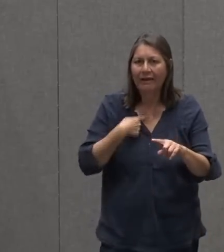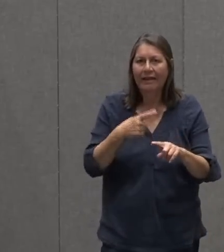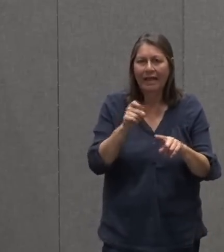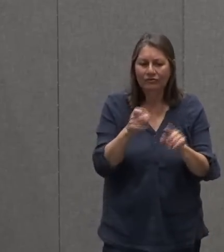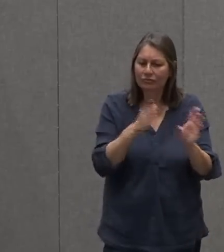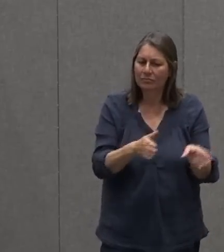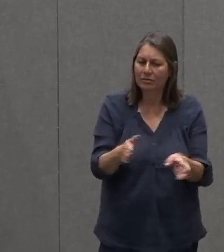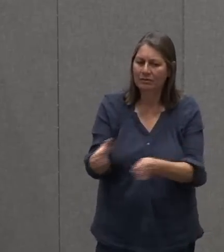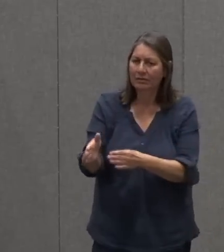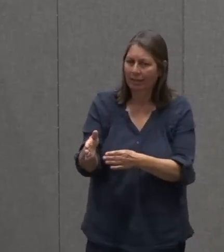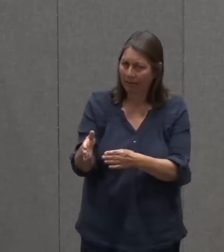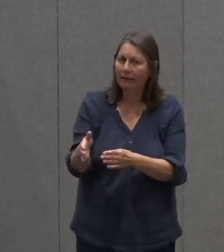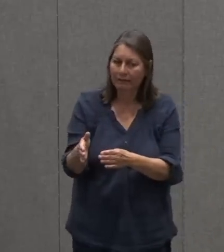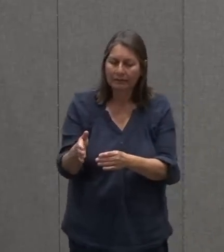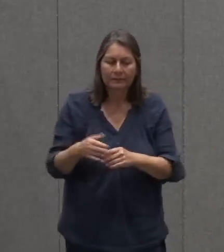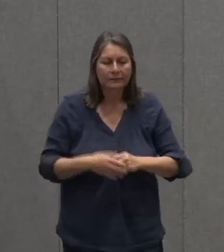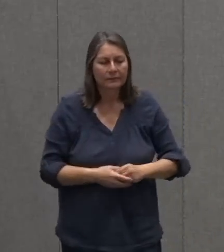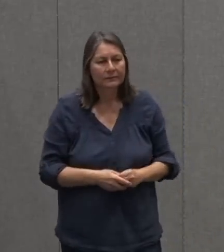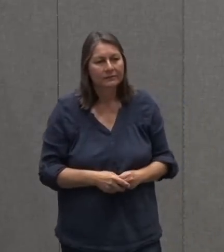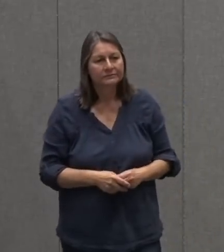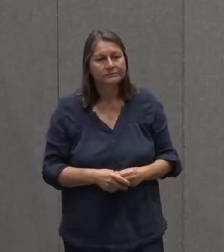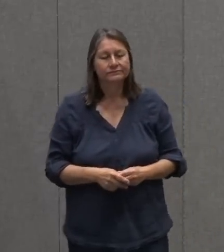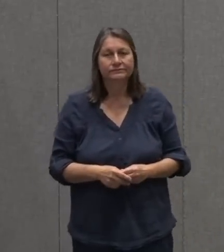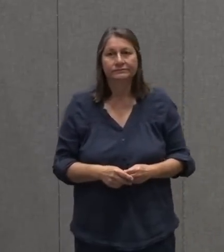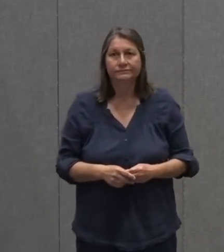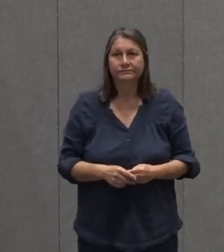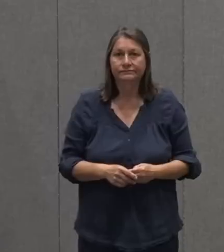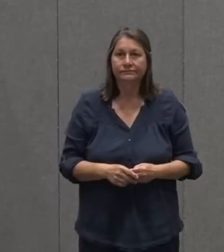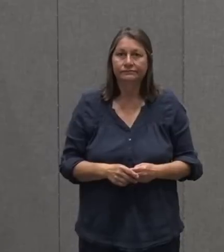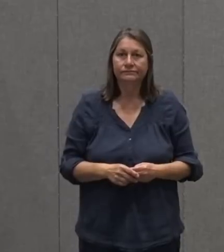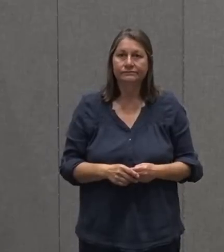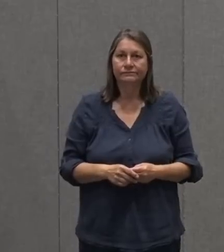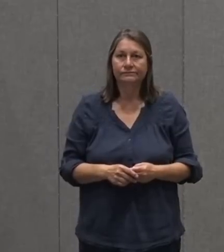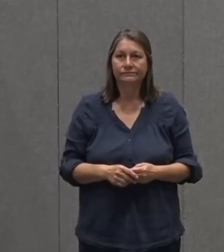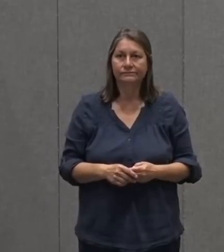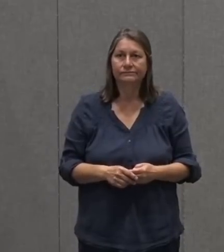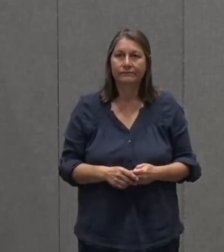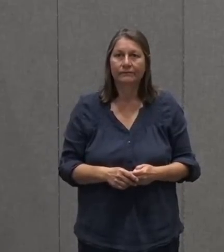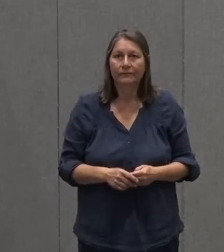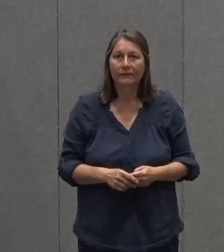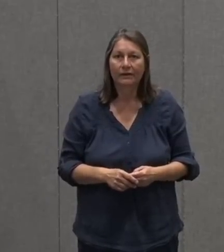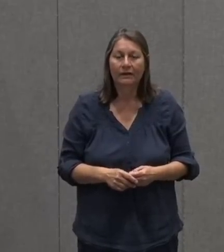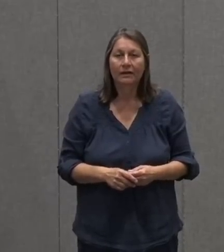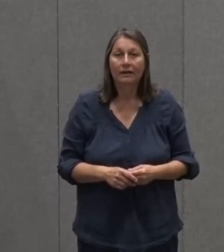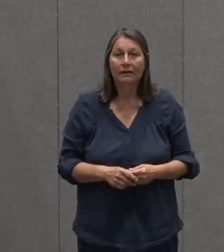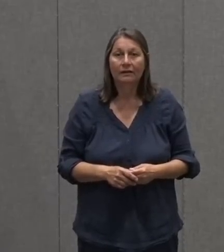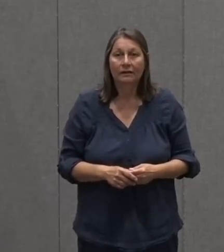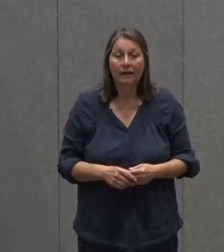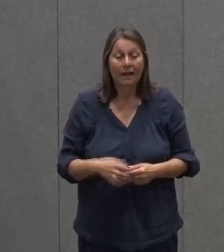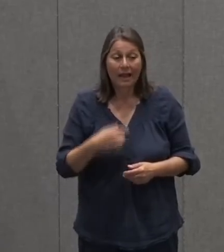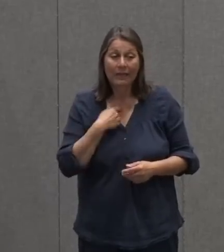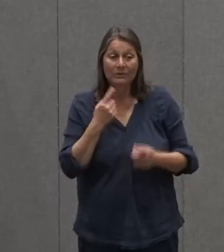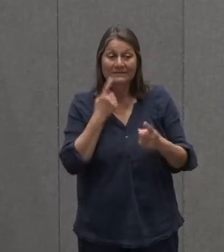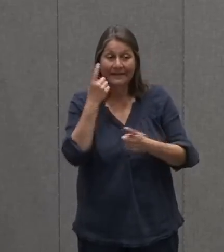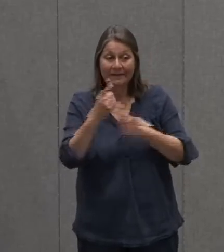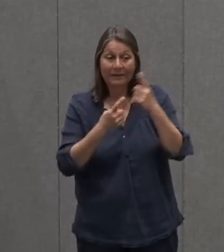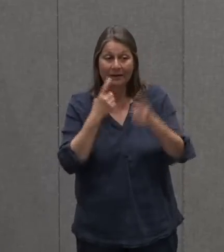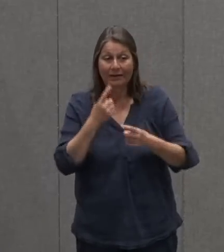in the way that I'm placing my numbers. So, I first started to think about because again, I can't use eight or nine.